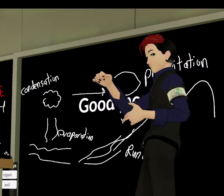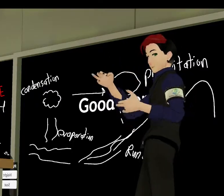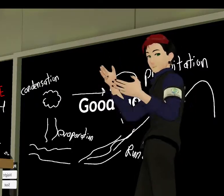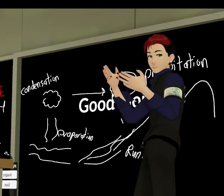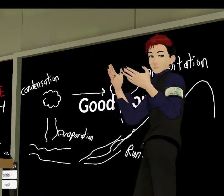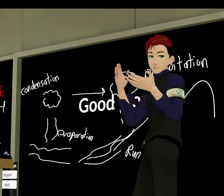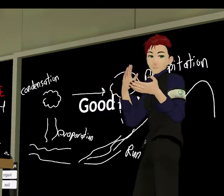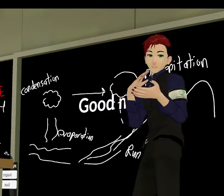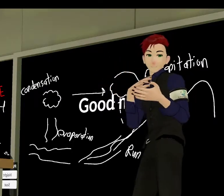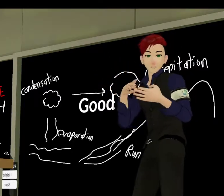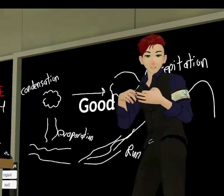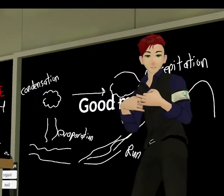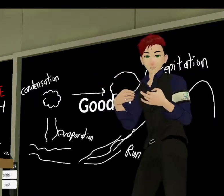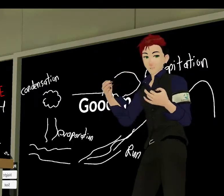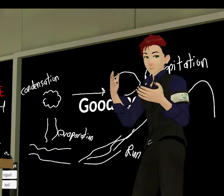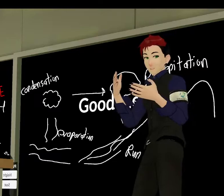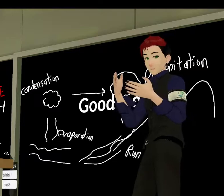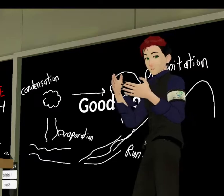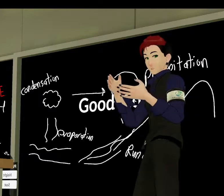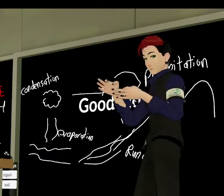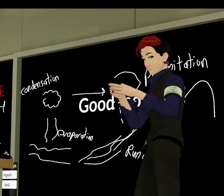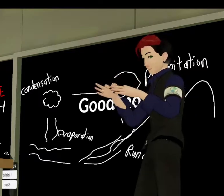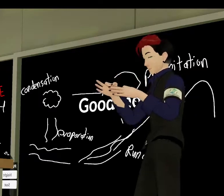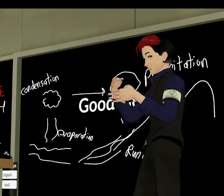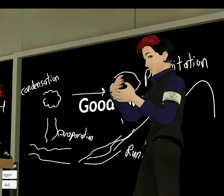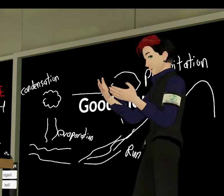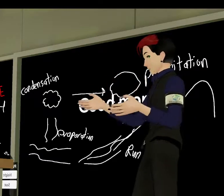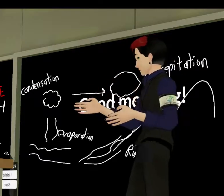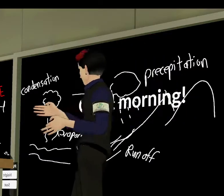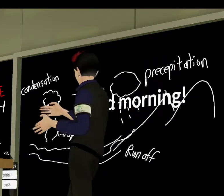you're going to just talk about it you're going to explain how it works you